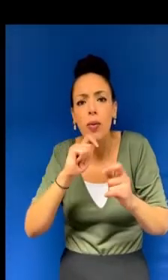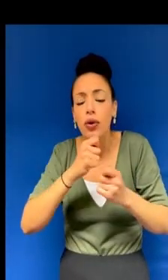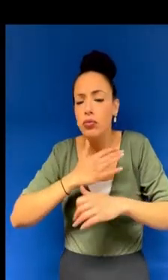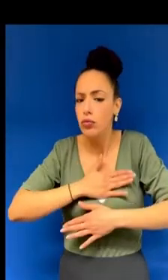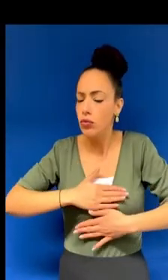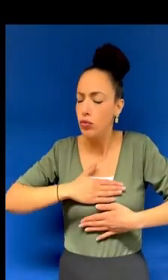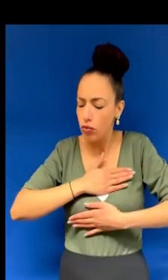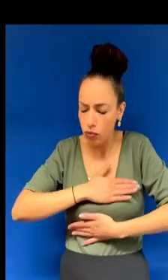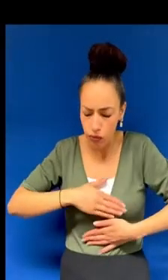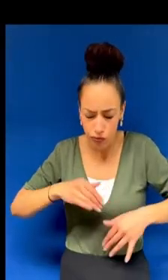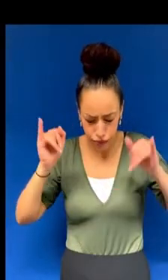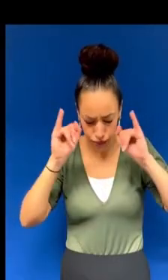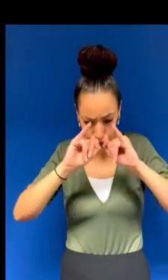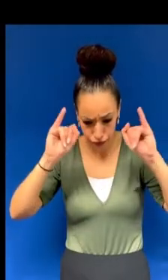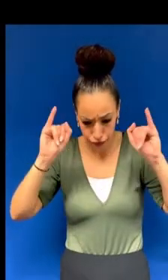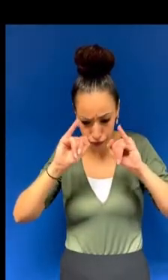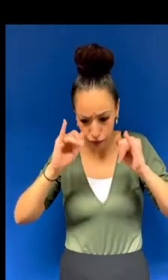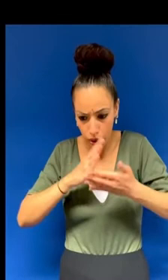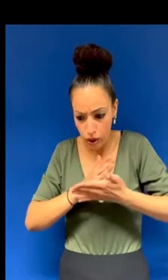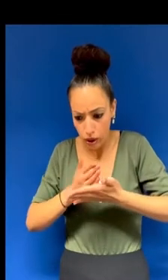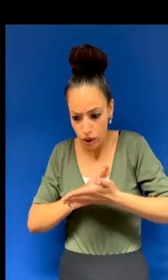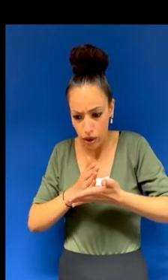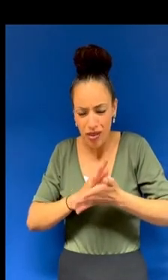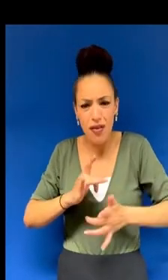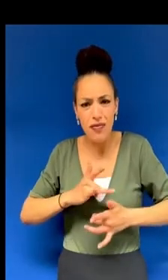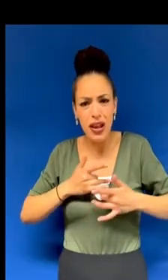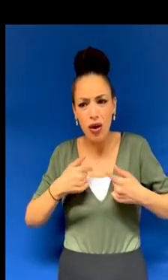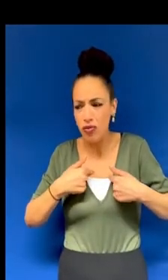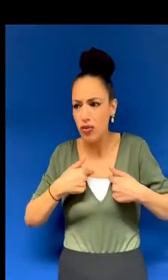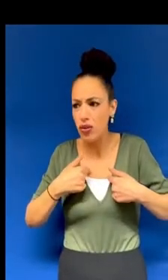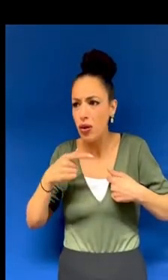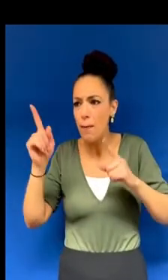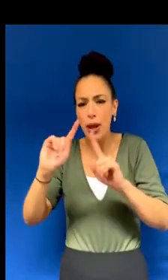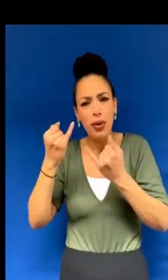who don't know what the future holds for them, and obviously that creates a lot of emotional